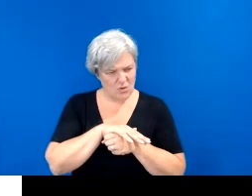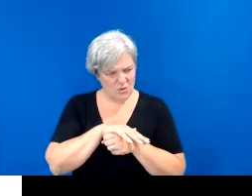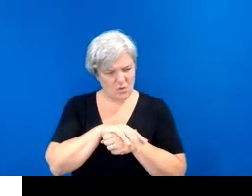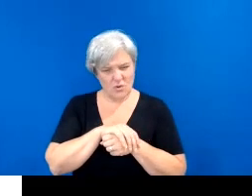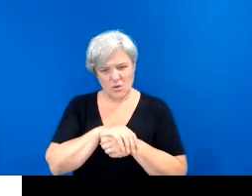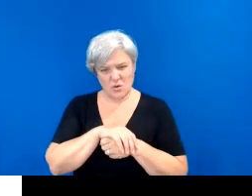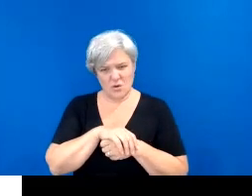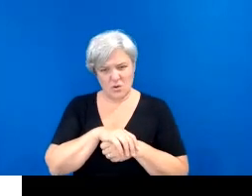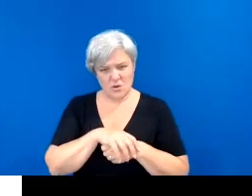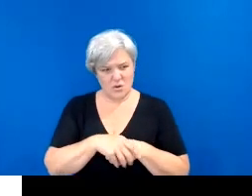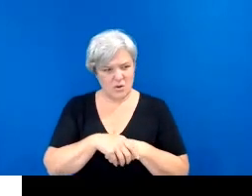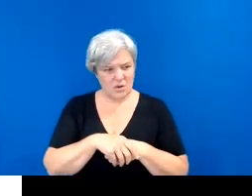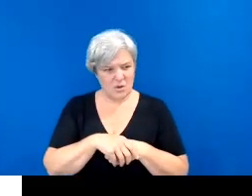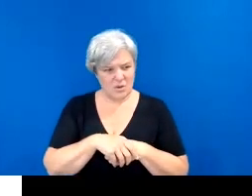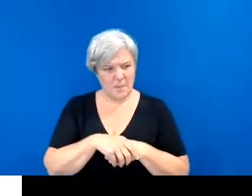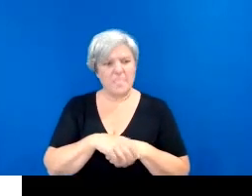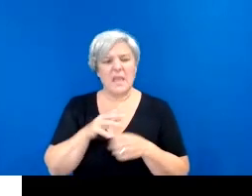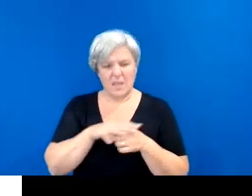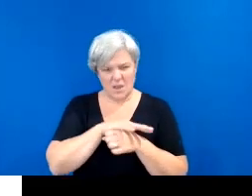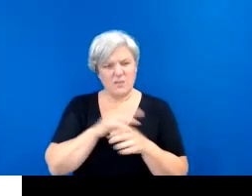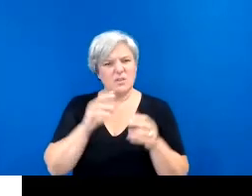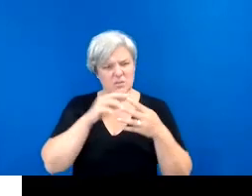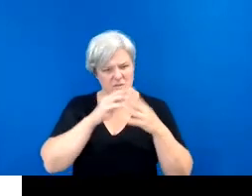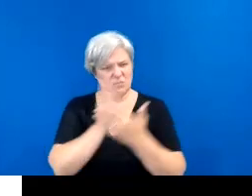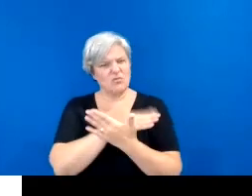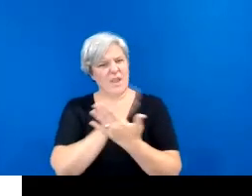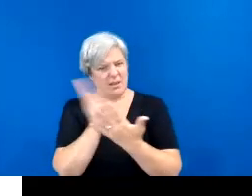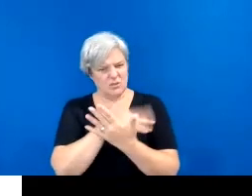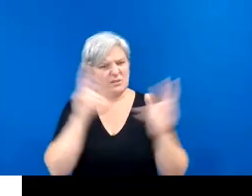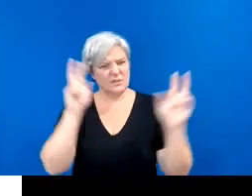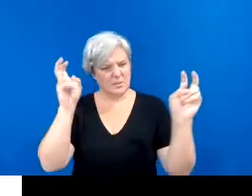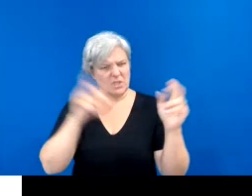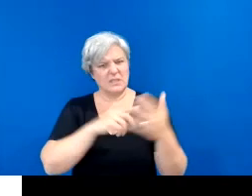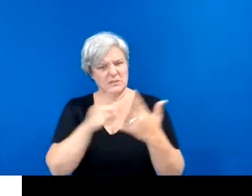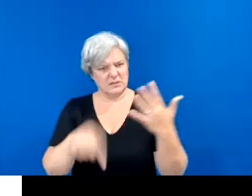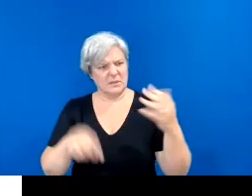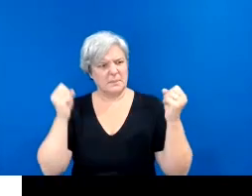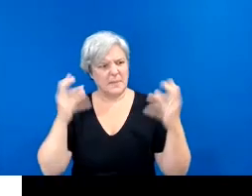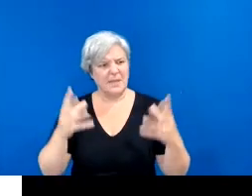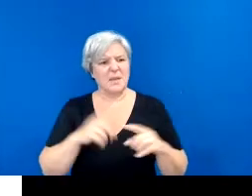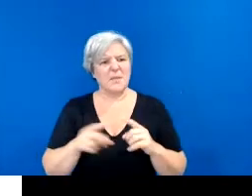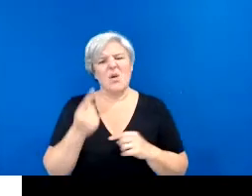I take it so it does cover a large range of subjects, but there's about 1 to 4 titles for each subject.